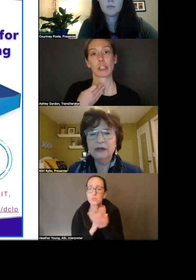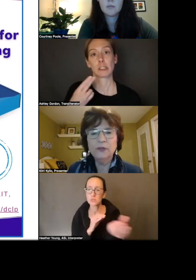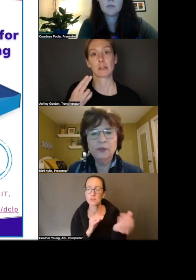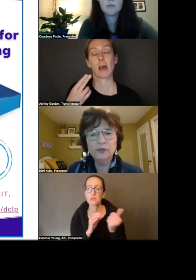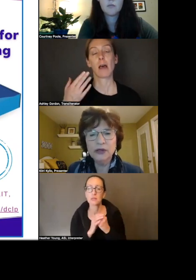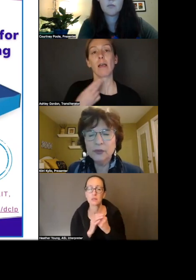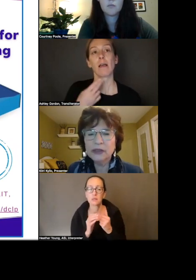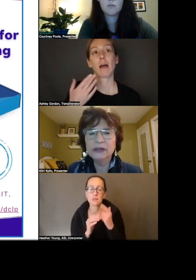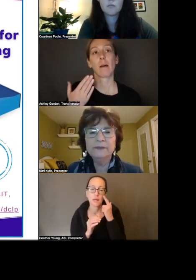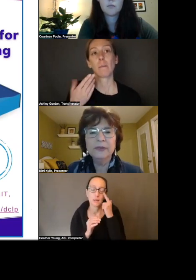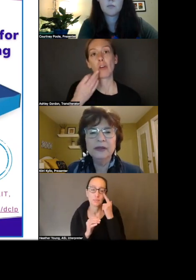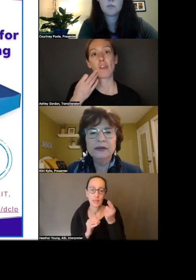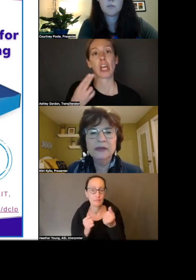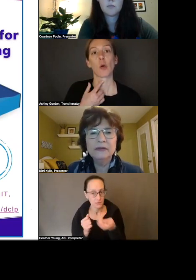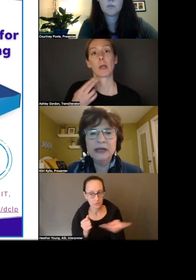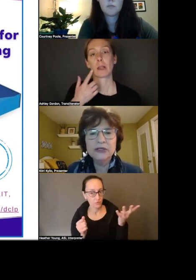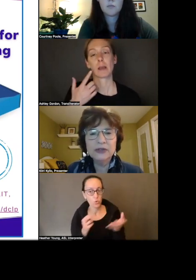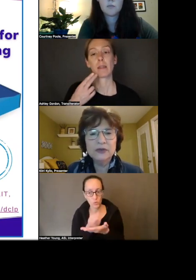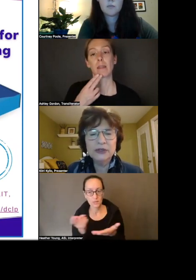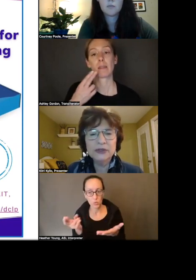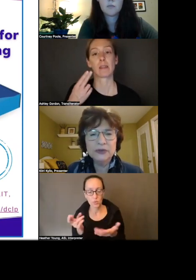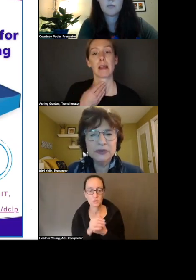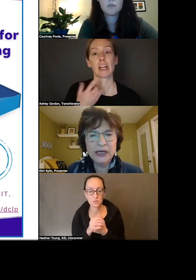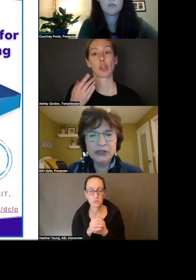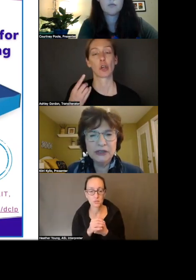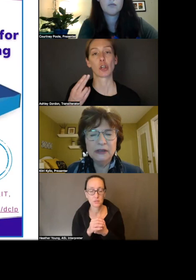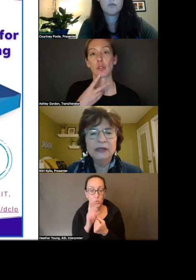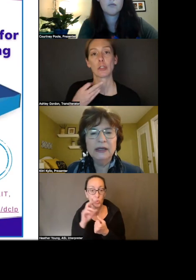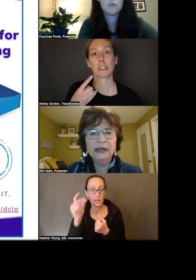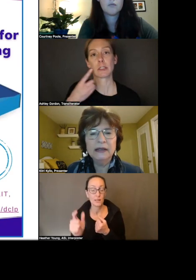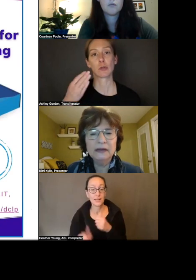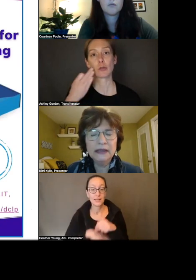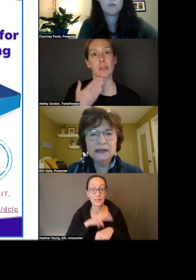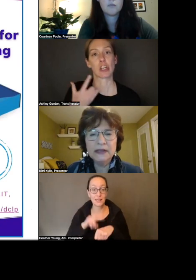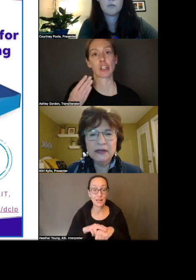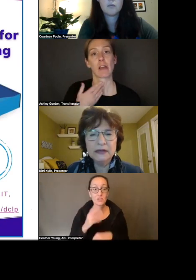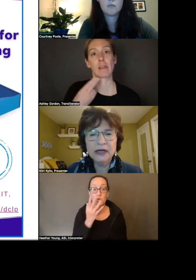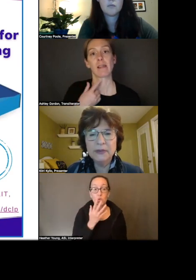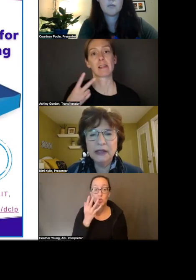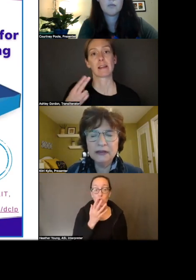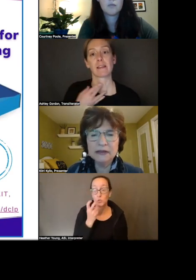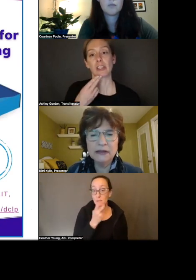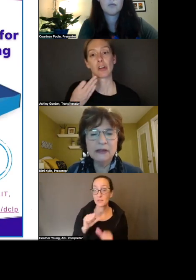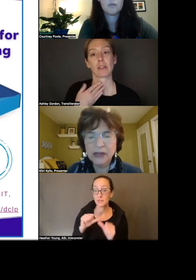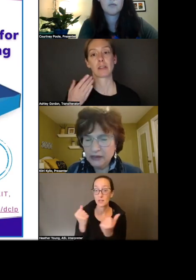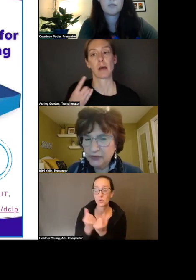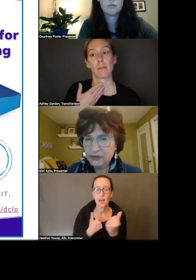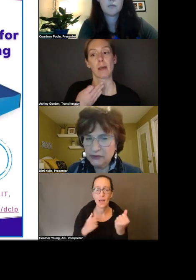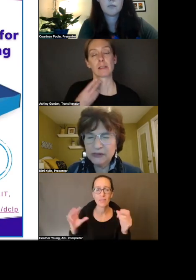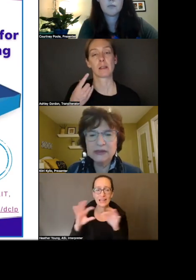Very quickly, the National Cued Speech Association and the link is there at the top. It has lots of resources.